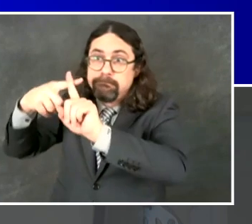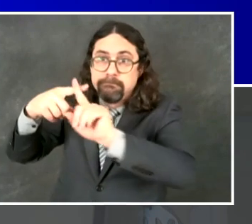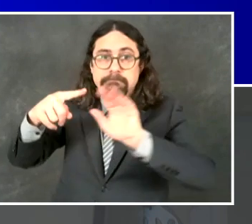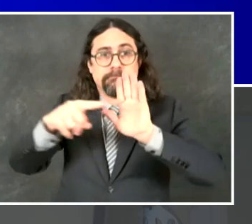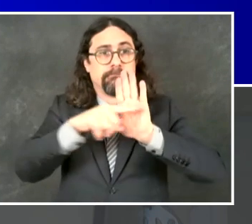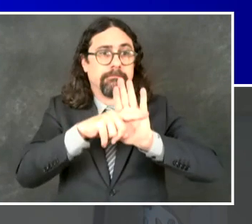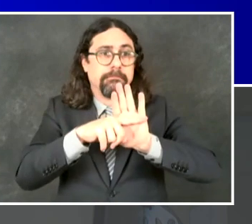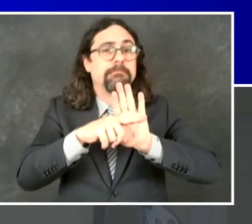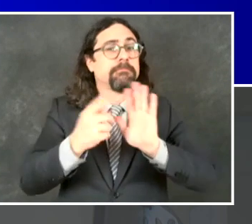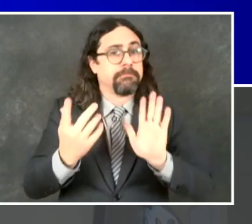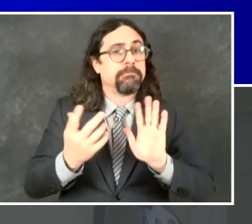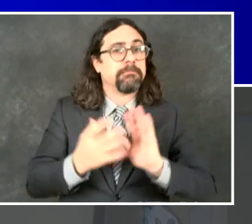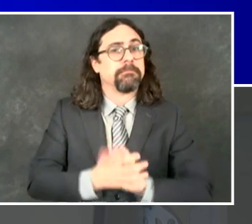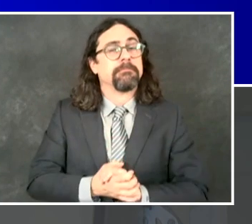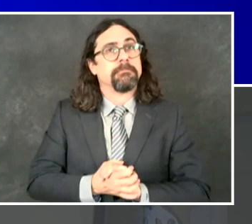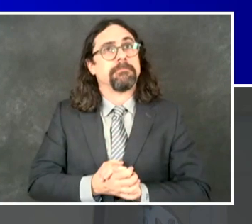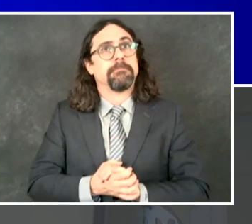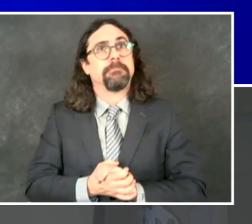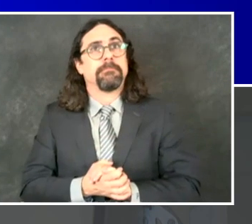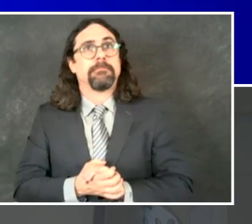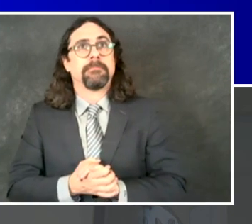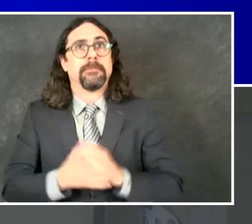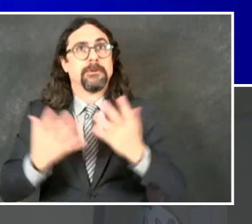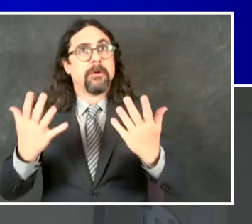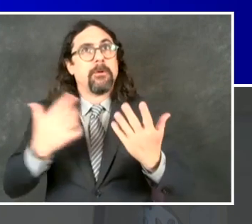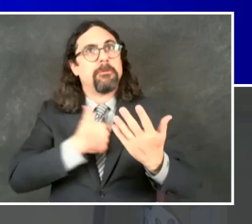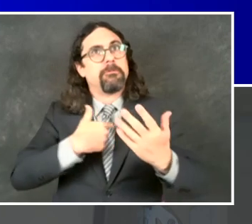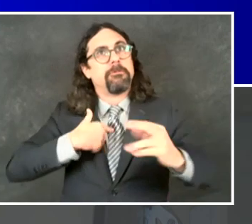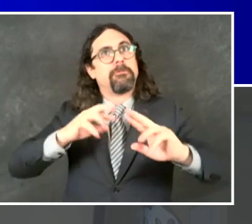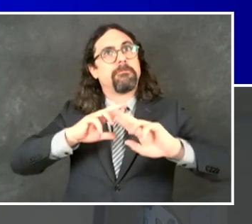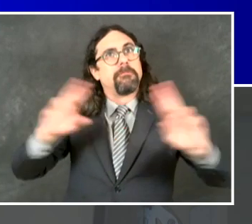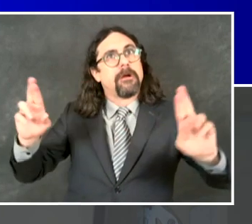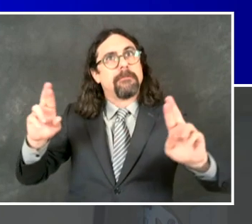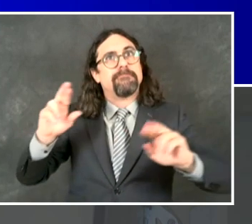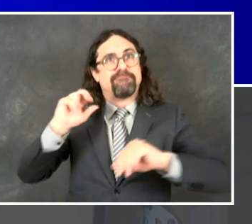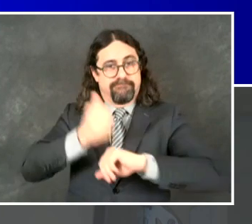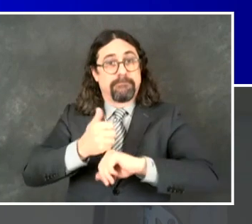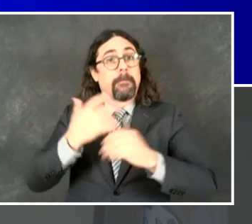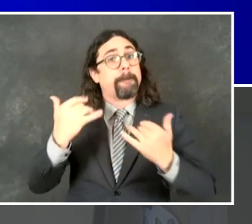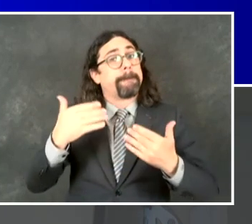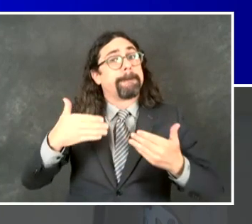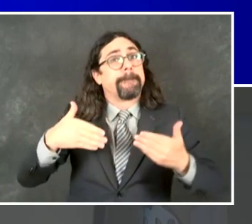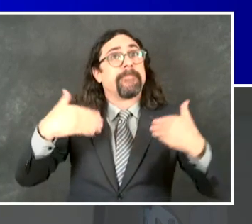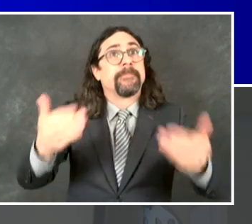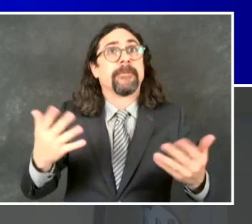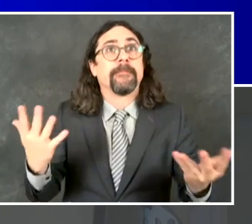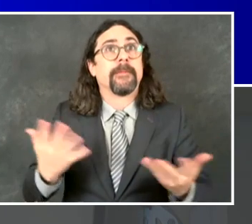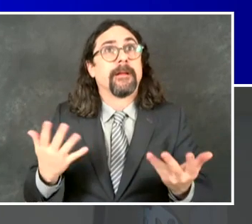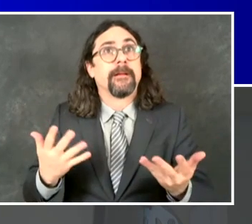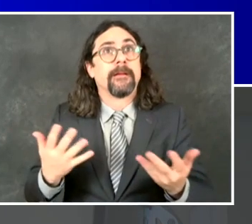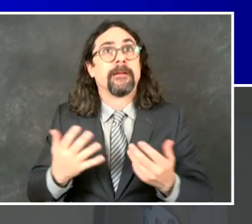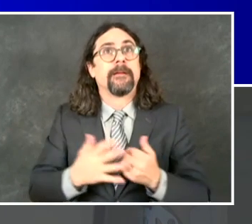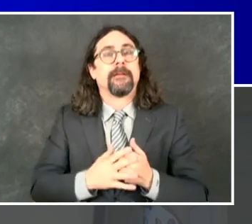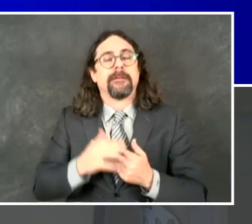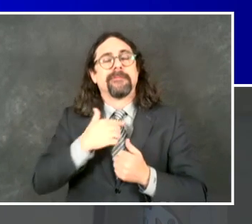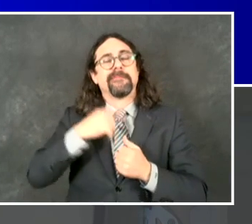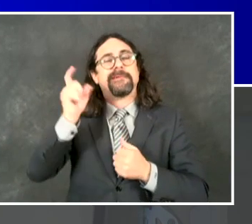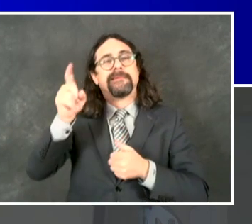EVERYONE. WE NEED PARTNERSHIPS FROM THE PRIVATE LAB AND TO THE PROCESSING. ENGAGED IN CONVERSATIONS